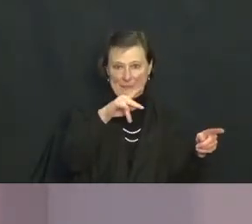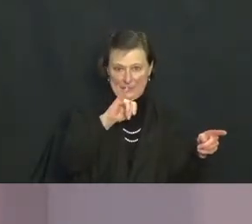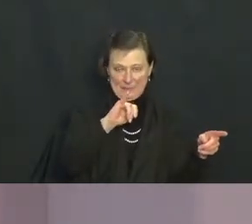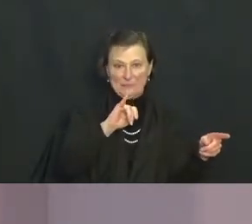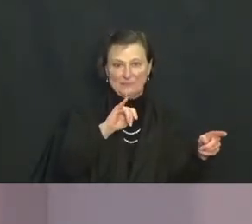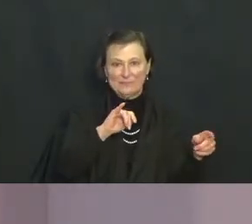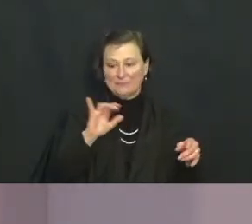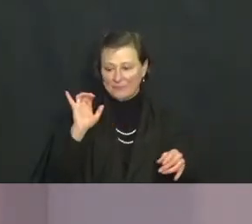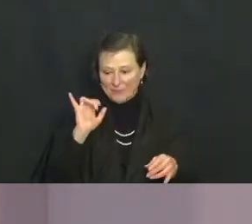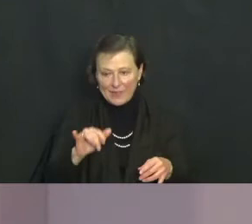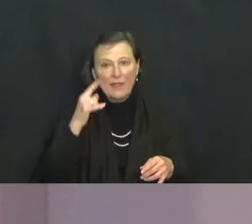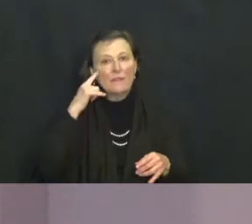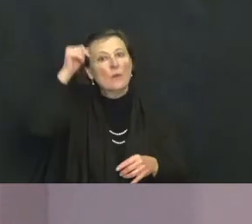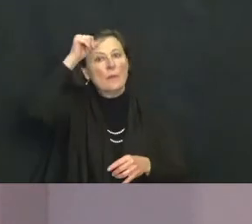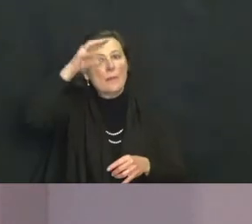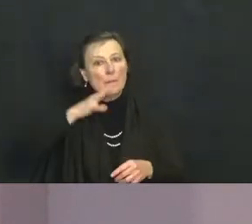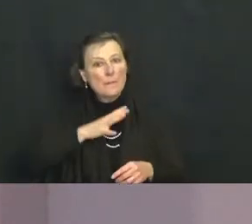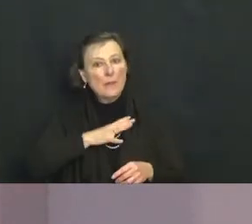This is for the man who kept him safe.